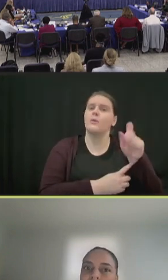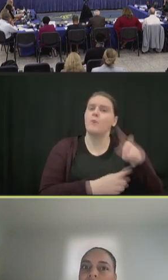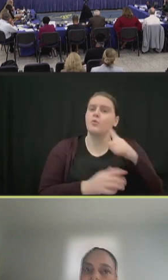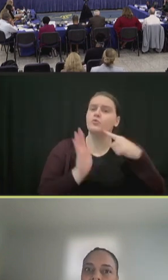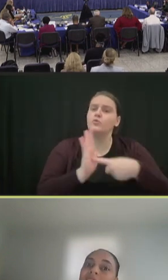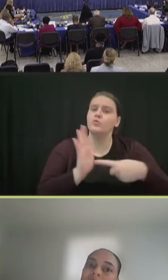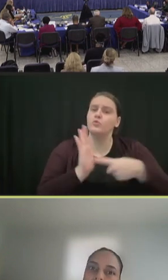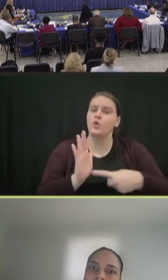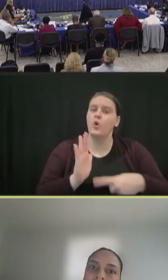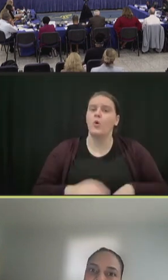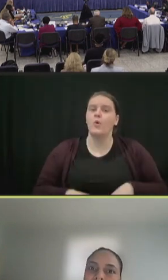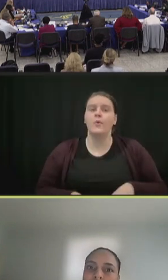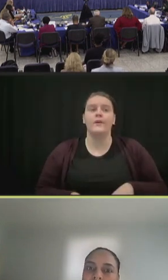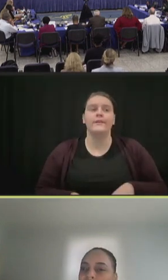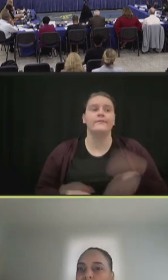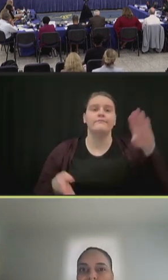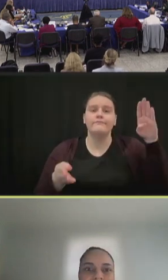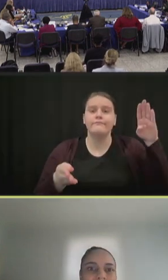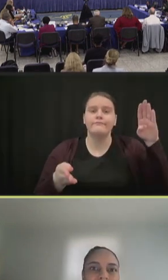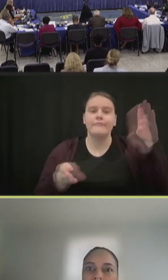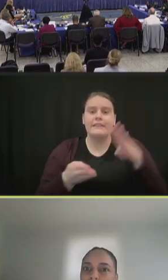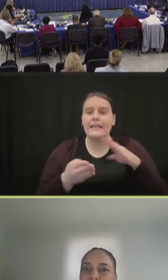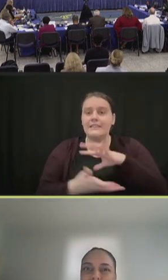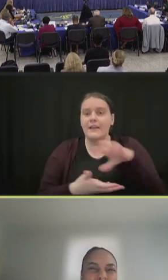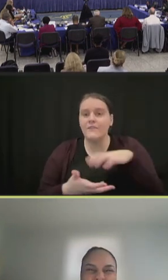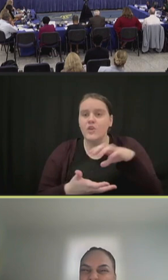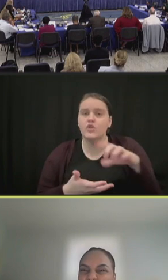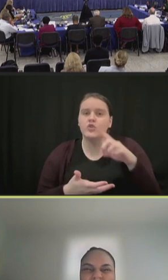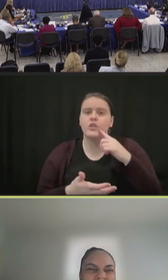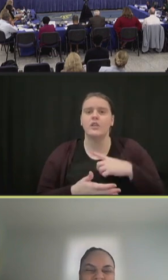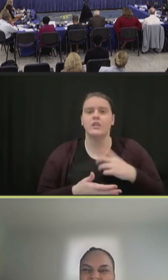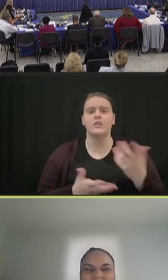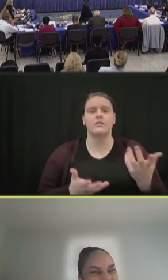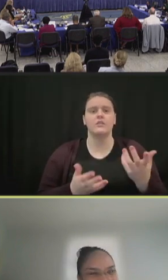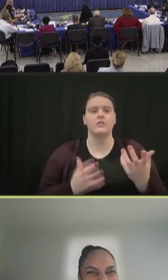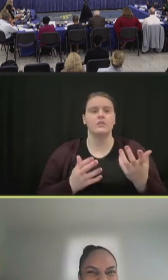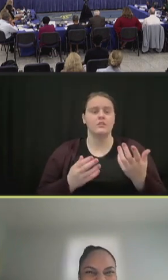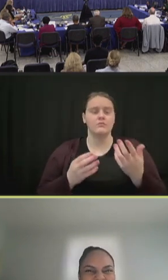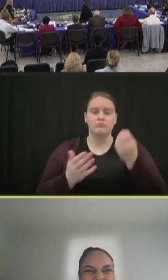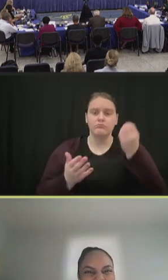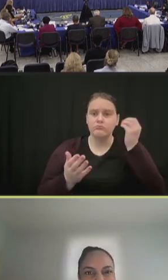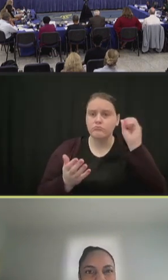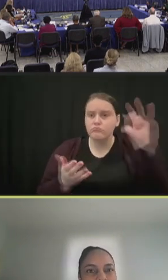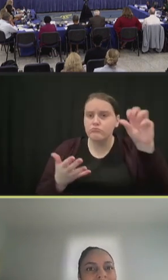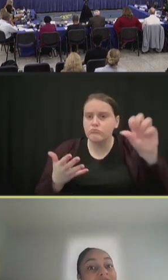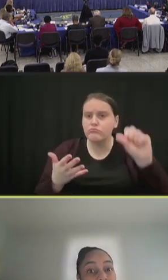Demystifying some of that, right, and just like pushing through the nonsense and being -- and